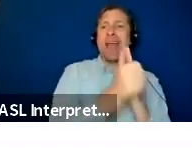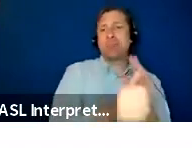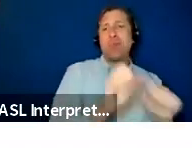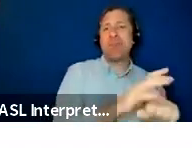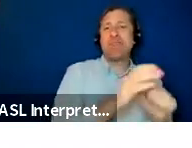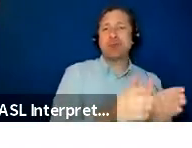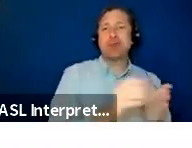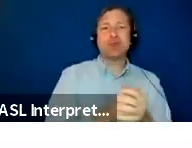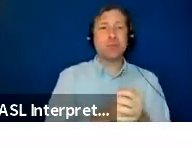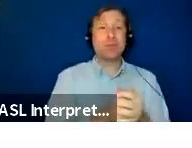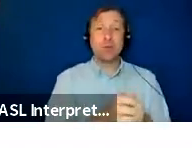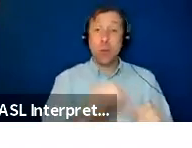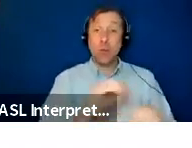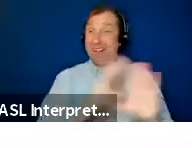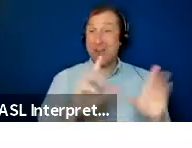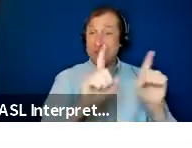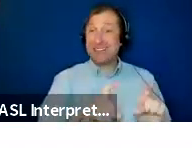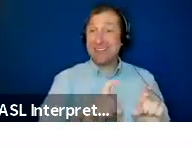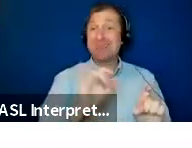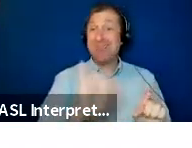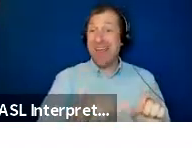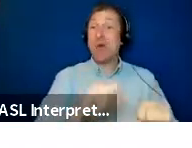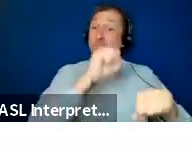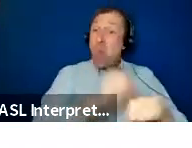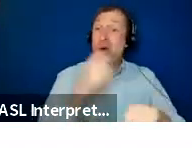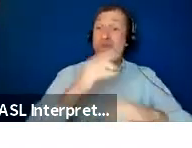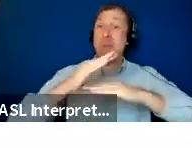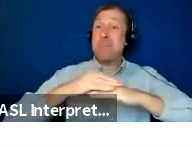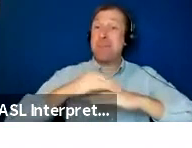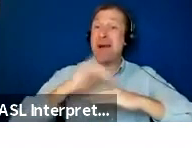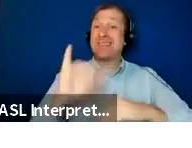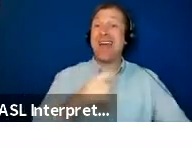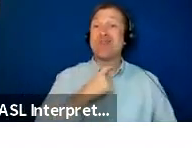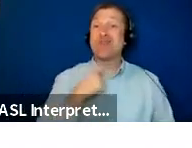It is clear that testing does work to minimize the risk of the spread of the virus on set.